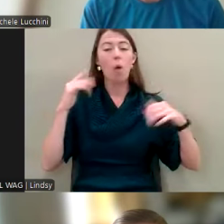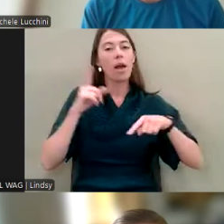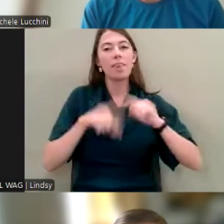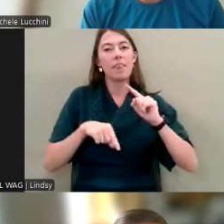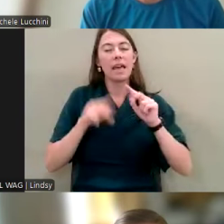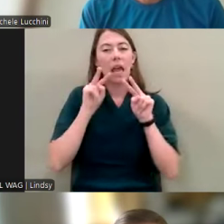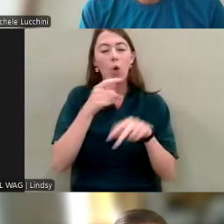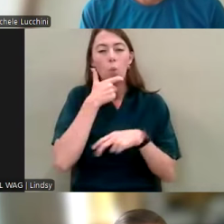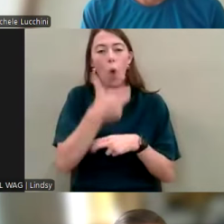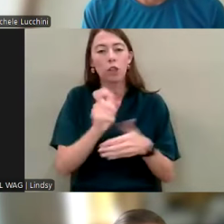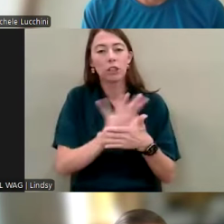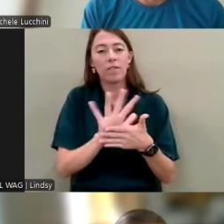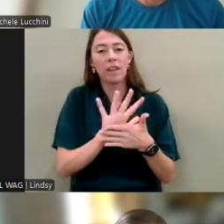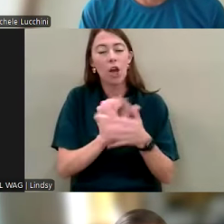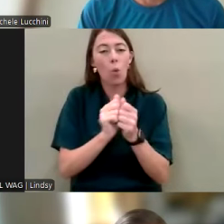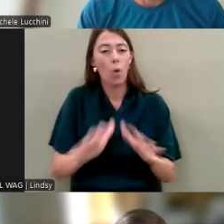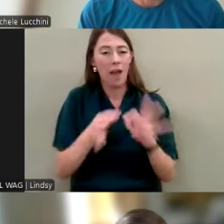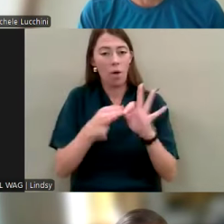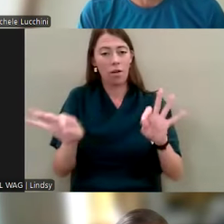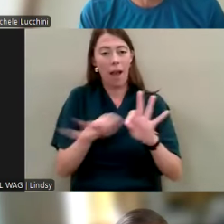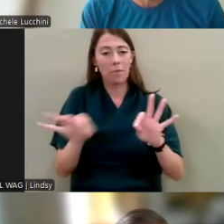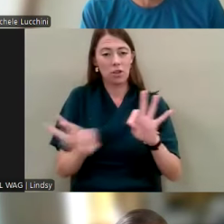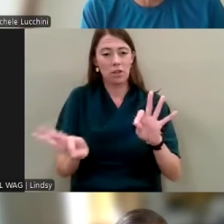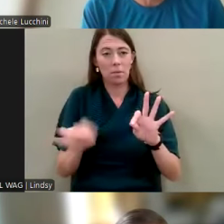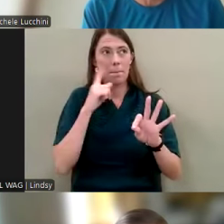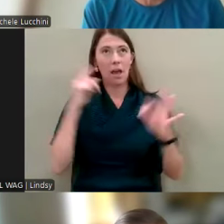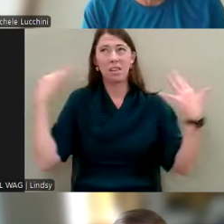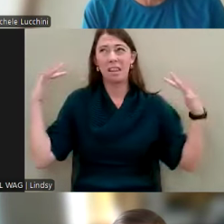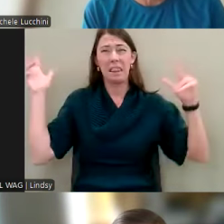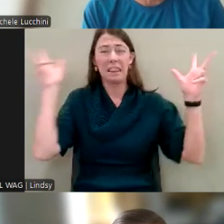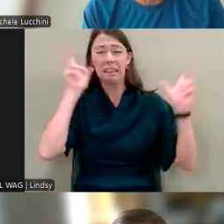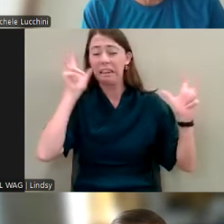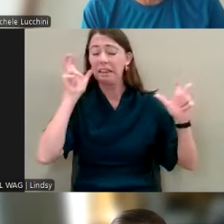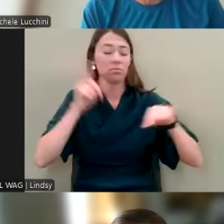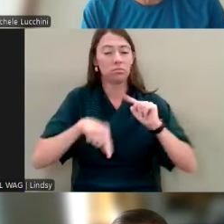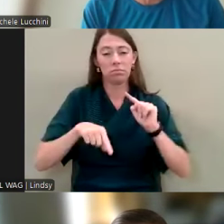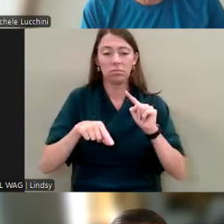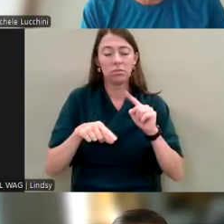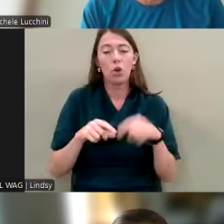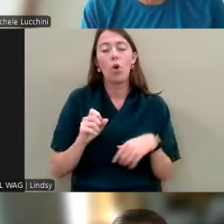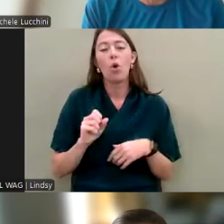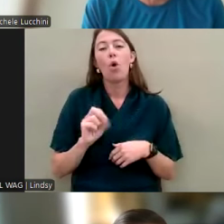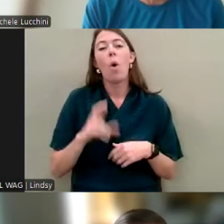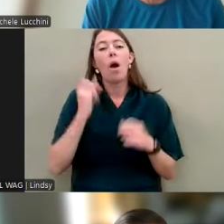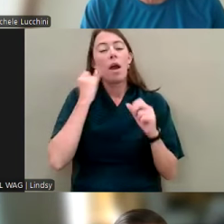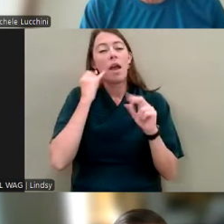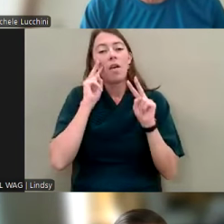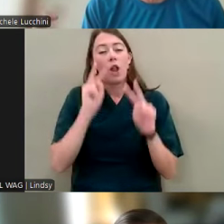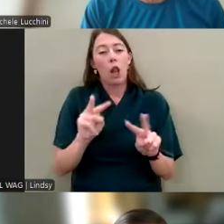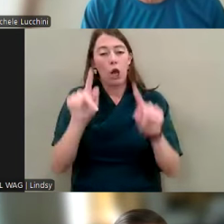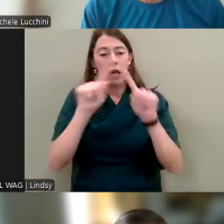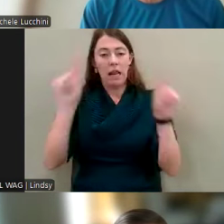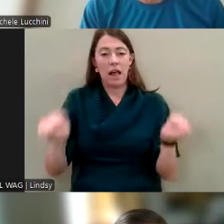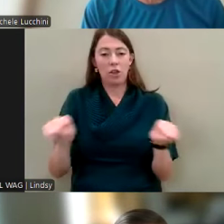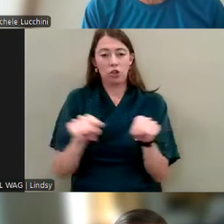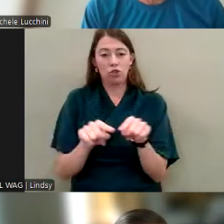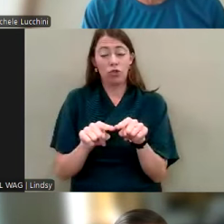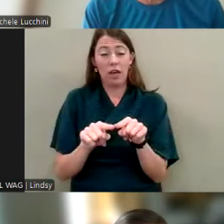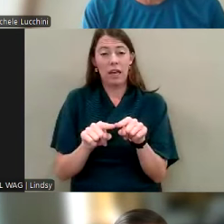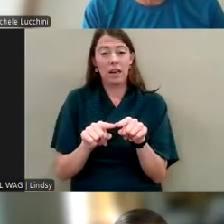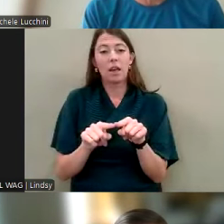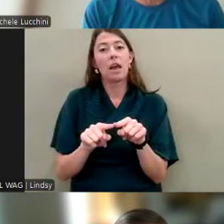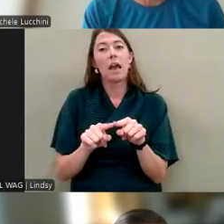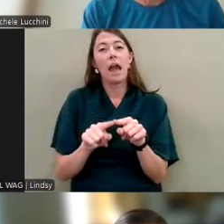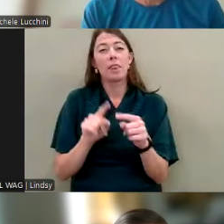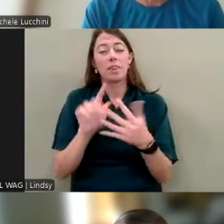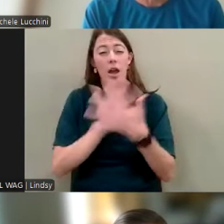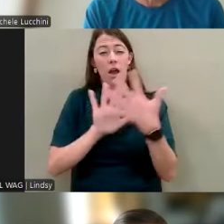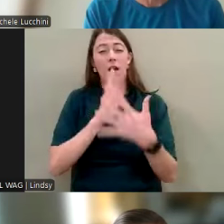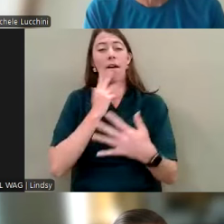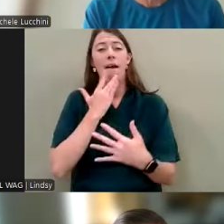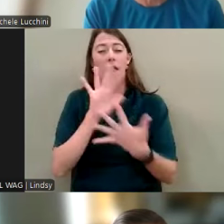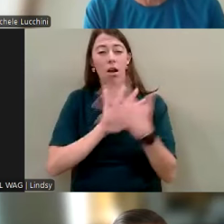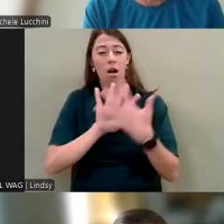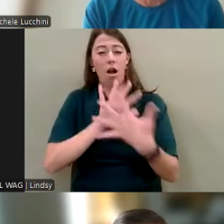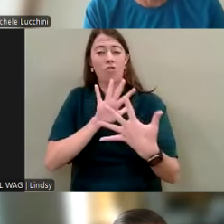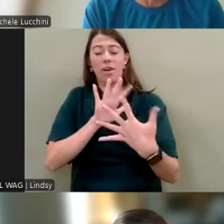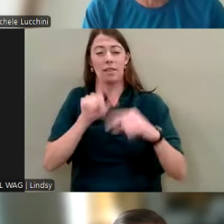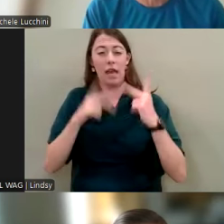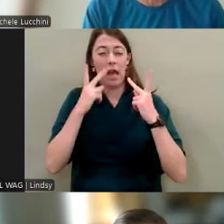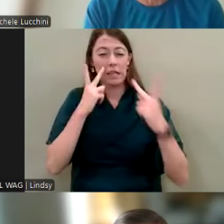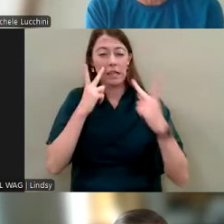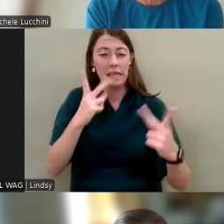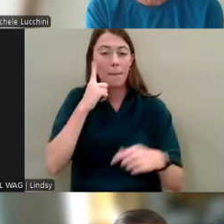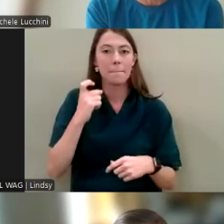Consider not a great contrast experience under a deep light like deep sound light and maybe the